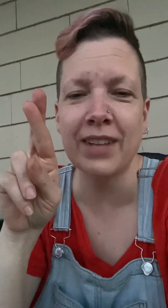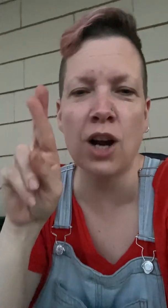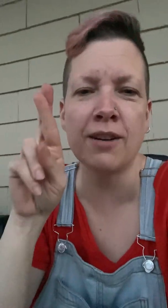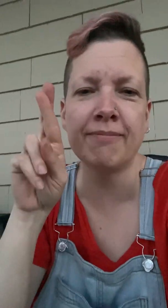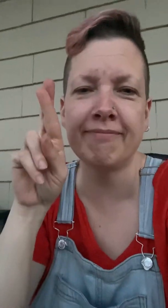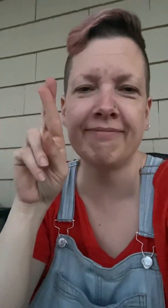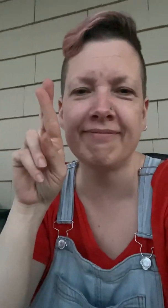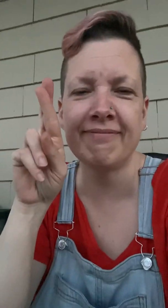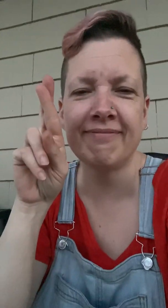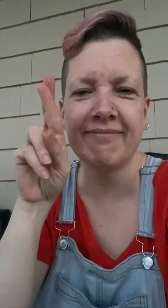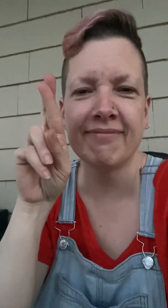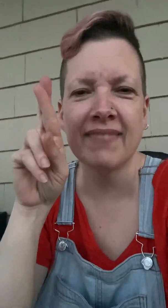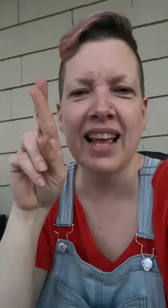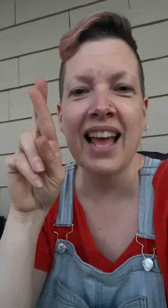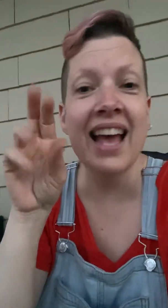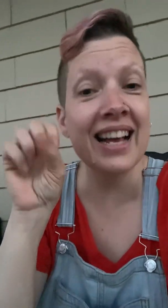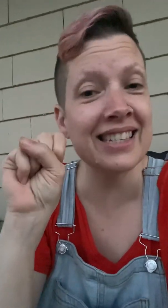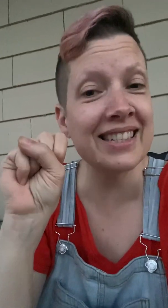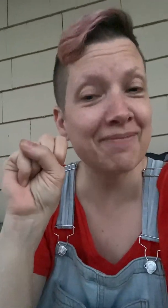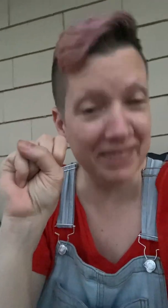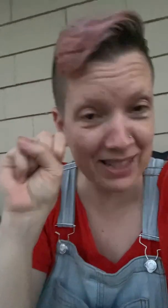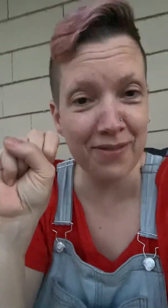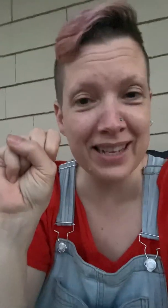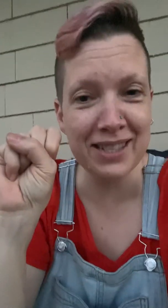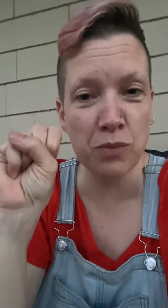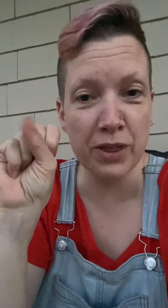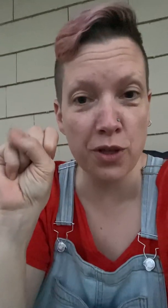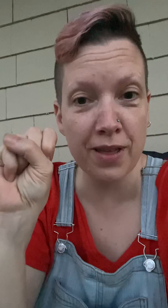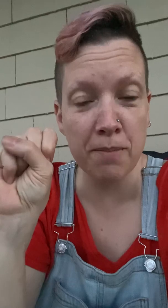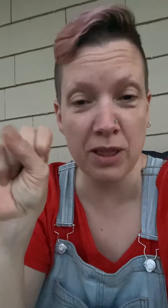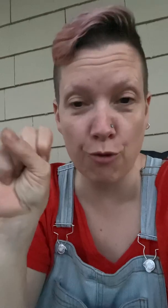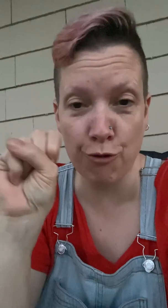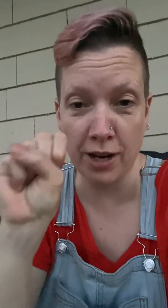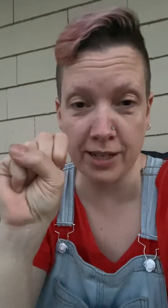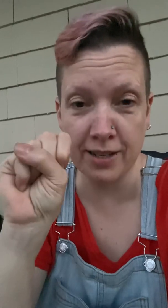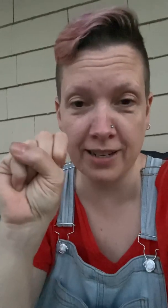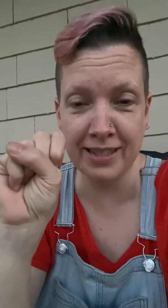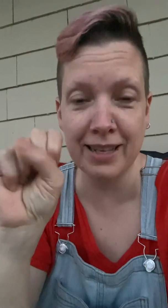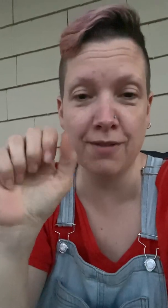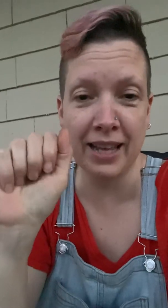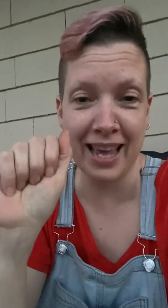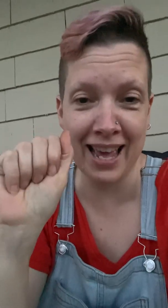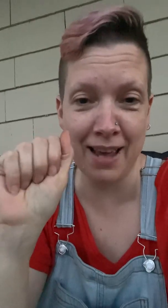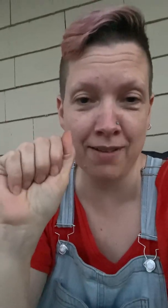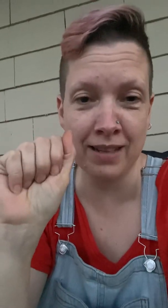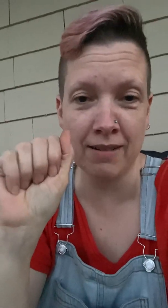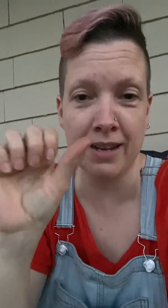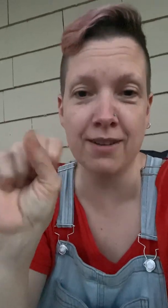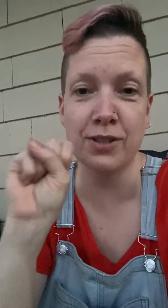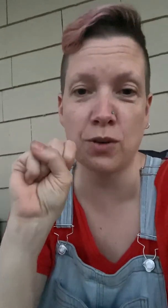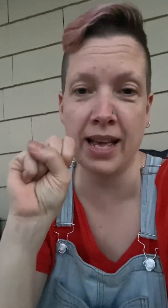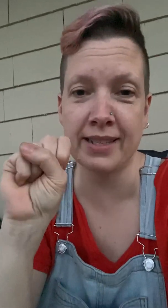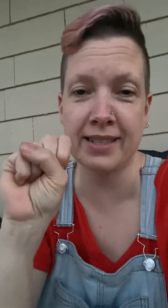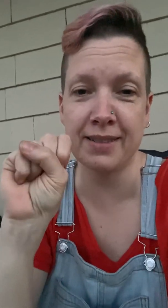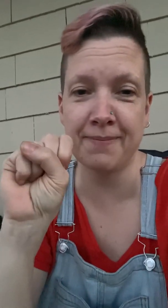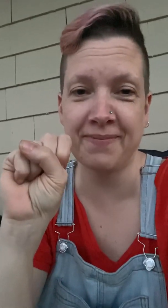R. S is a fist with your thumb in the front, instead of like A, out here. So...S.